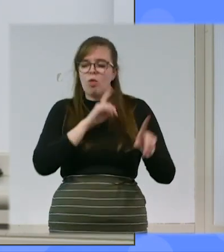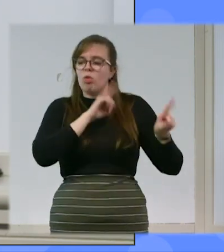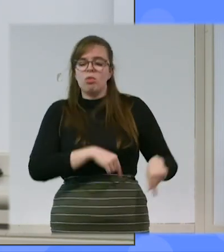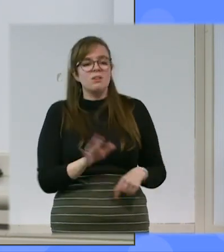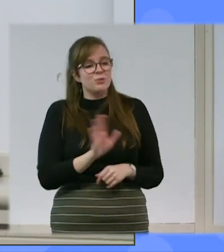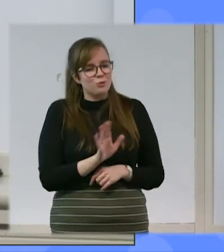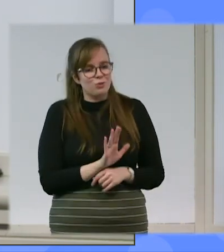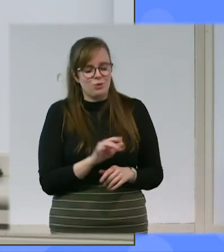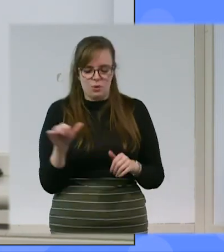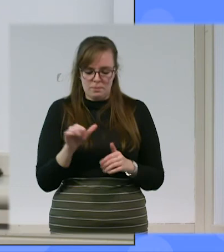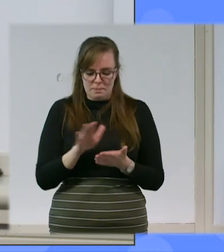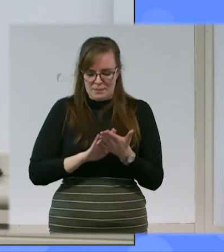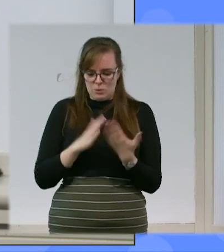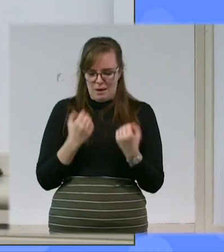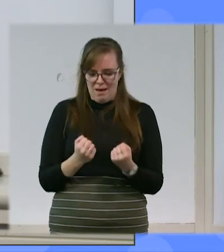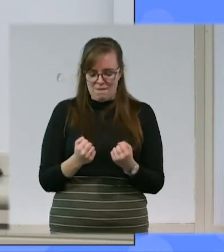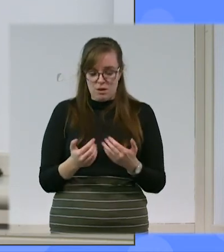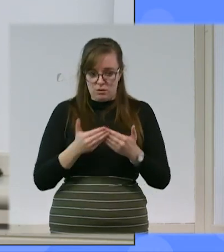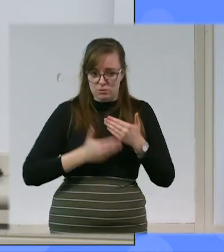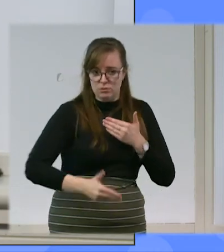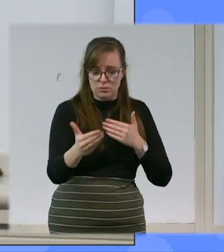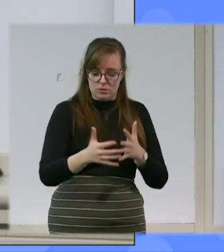actually that we've got a much bigger job ahead of us we need to make sure